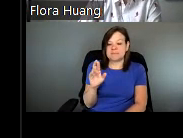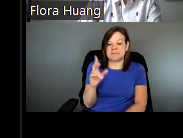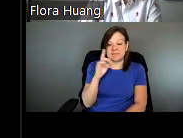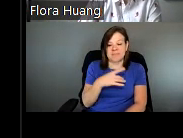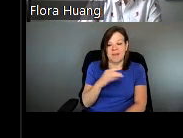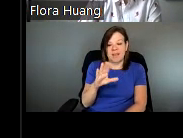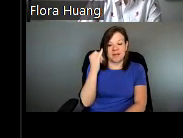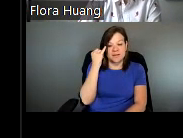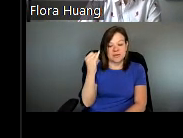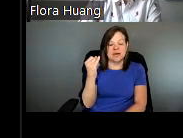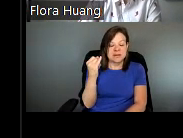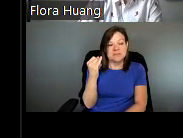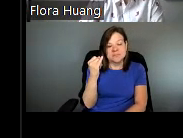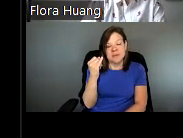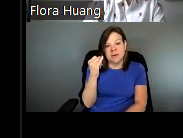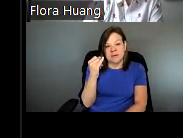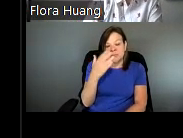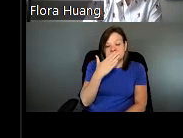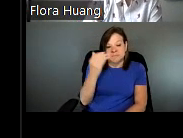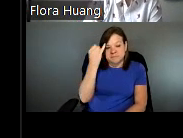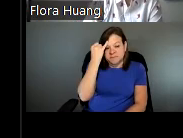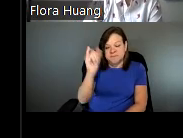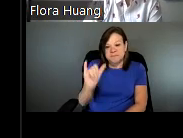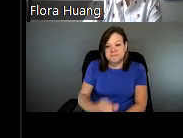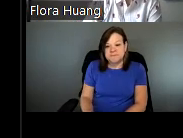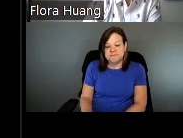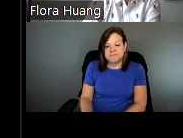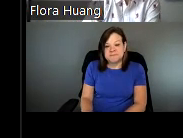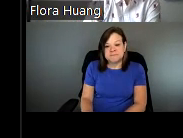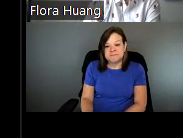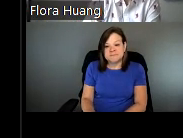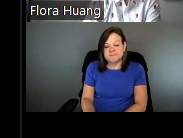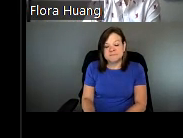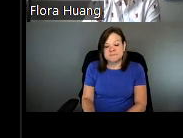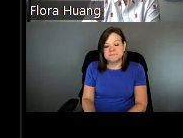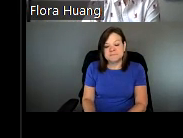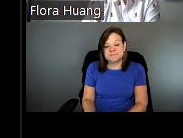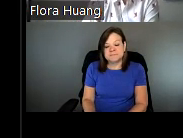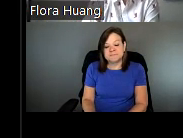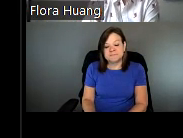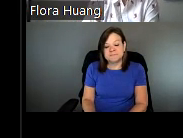are also really good ones too. Sometimes, yeah, writing out the link